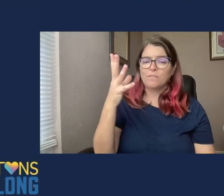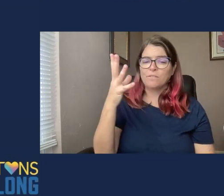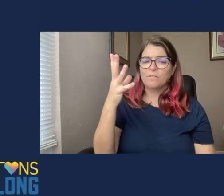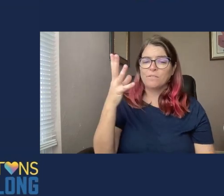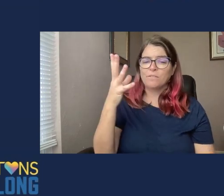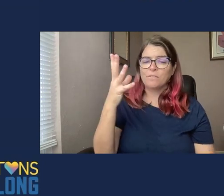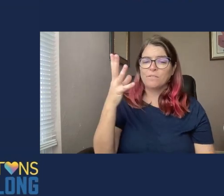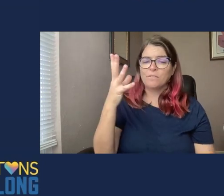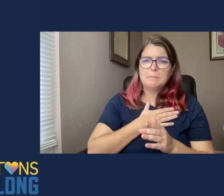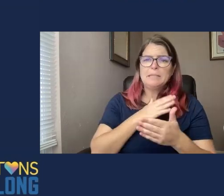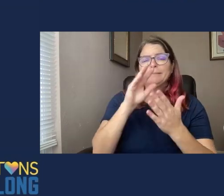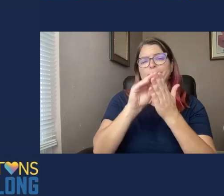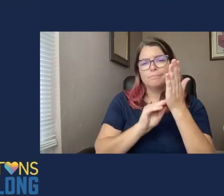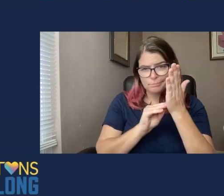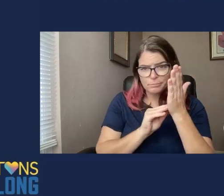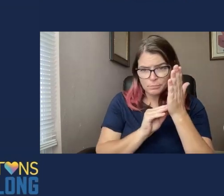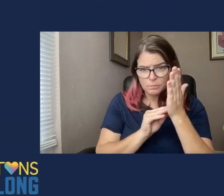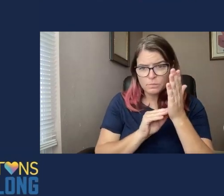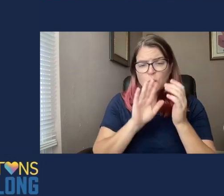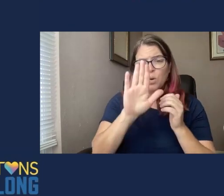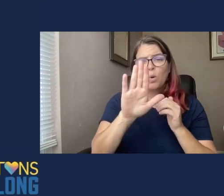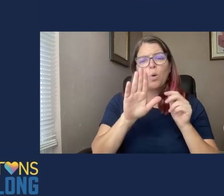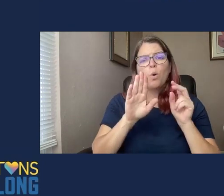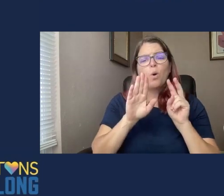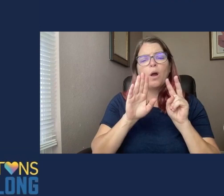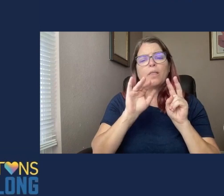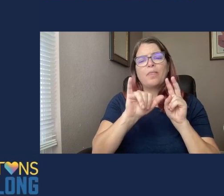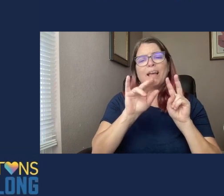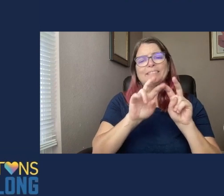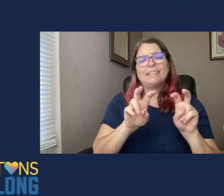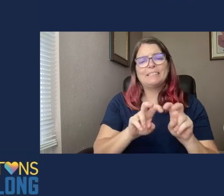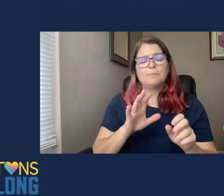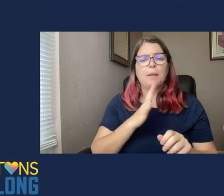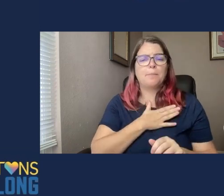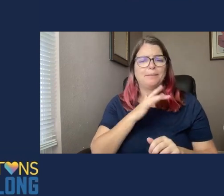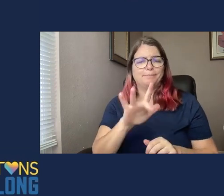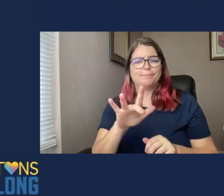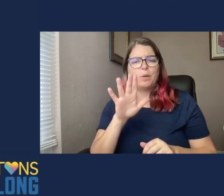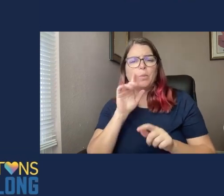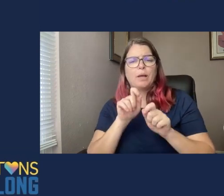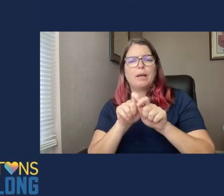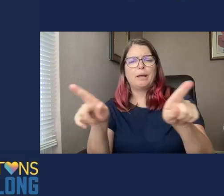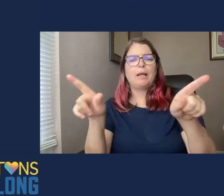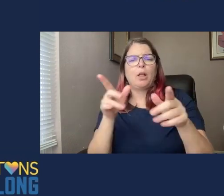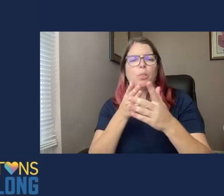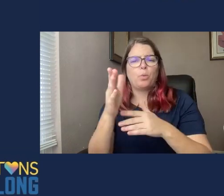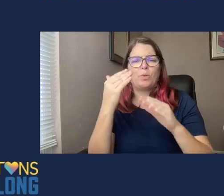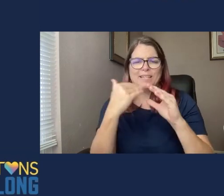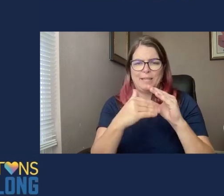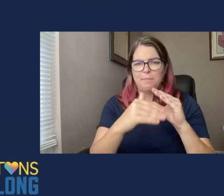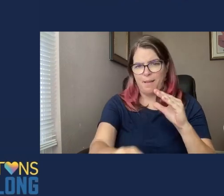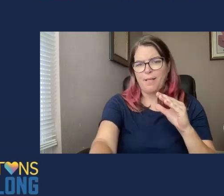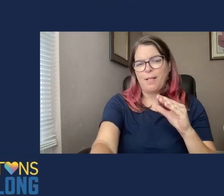can be part of religious studies, sociology, anthropology. I studied religion in graduate school that was